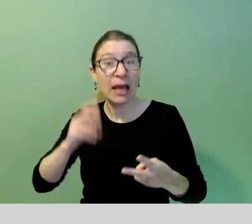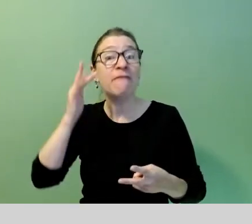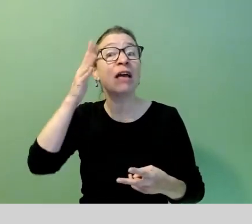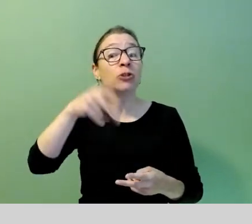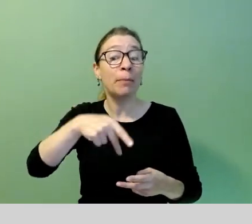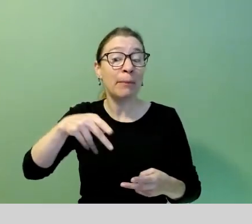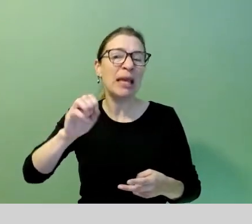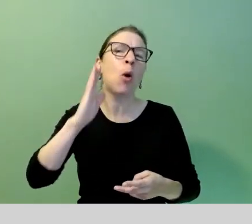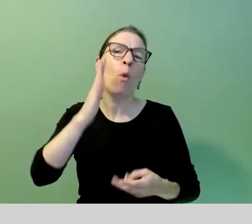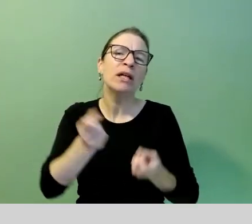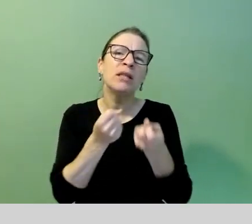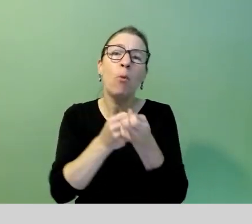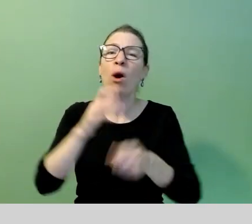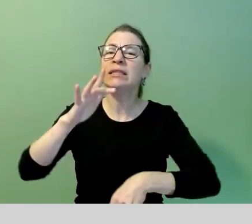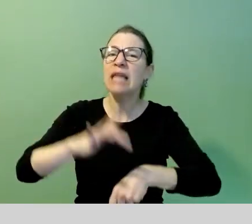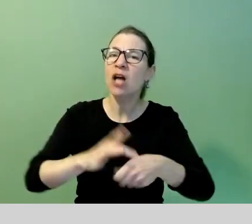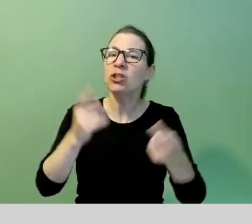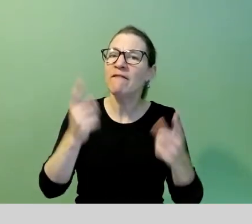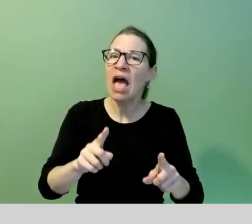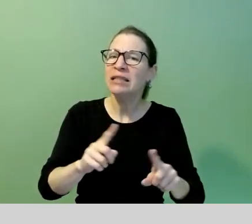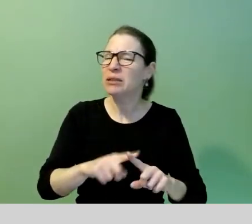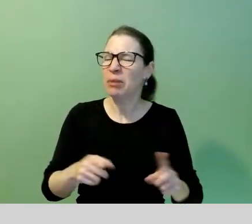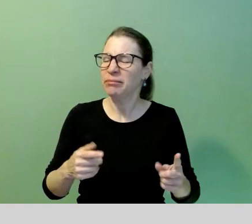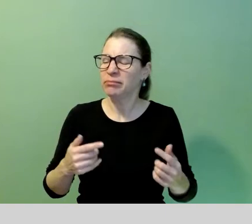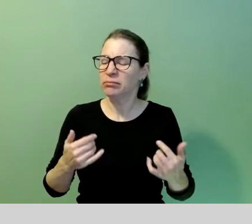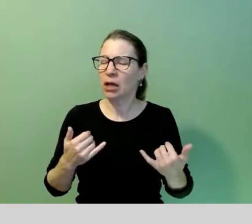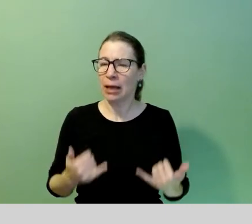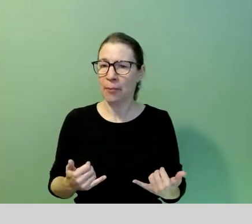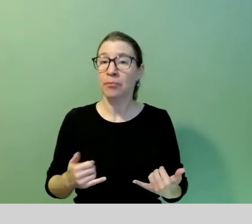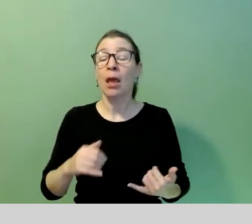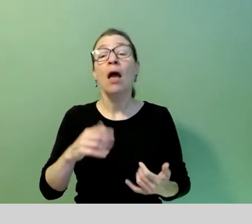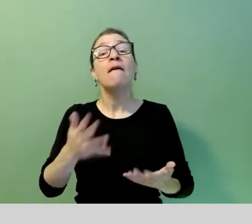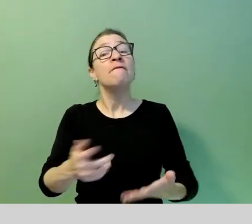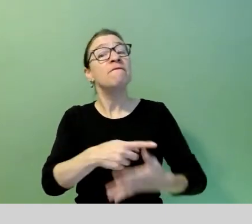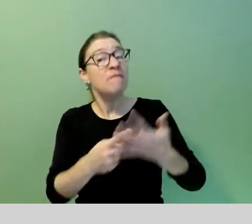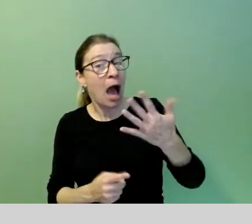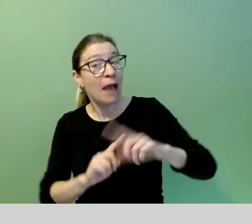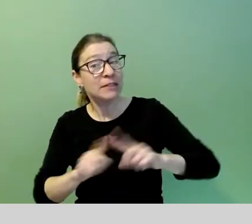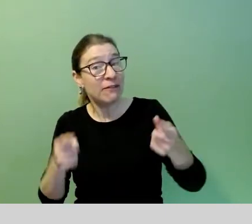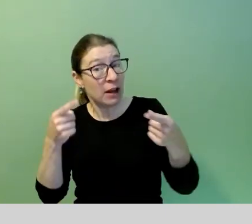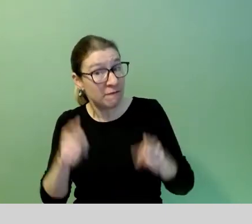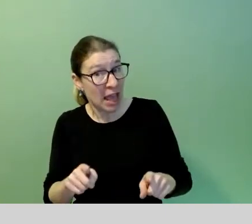but that day is not today. There are five different events that let you respond to these inputs.